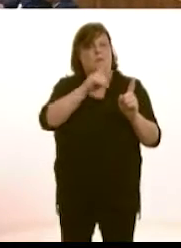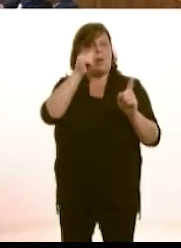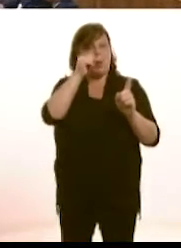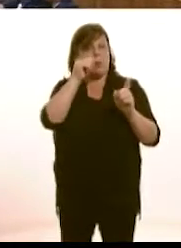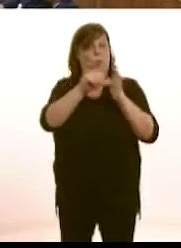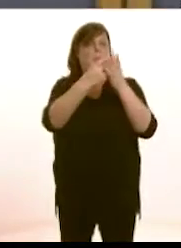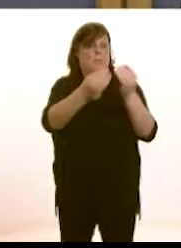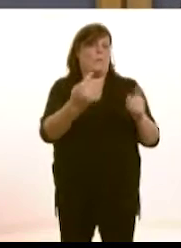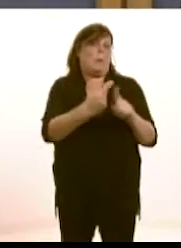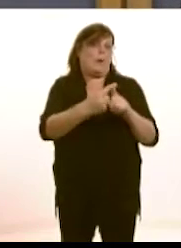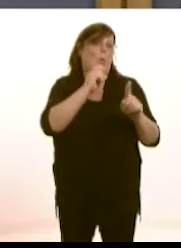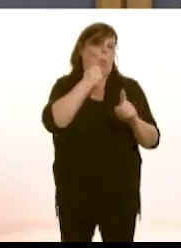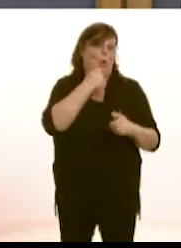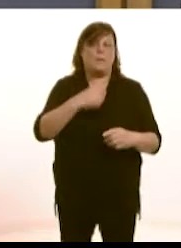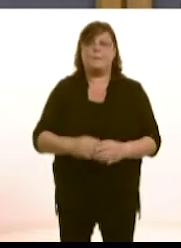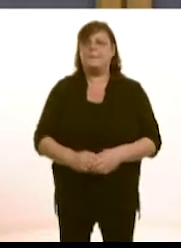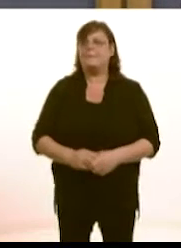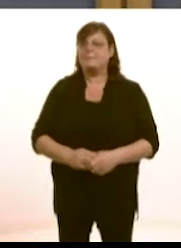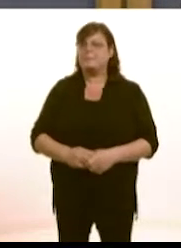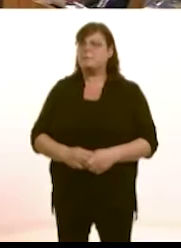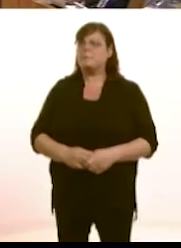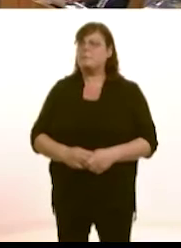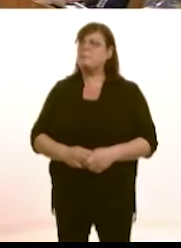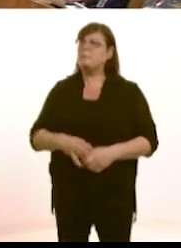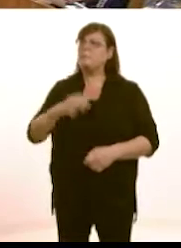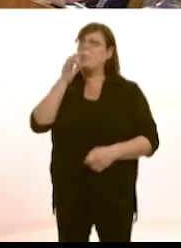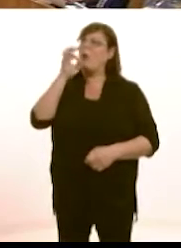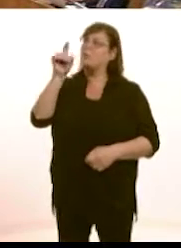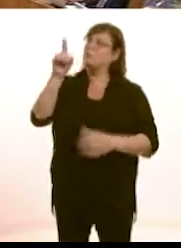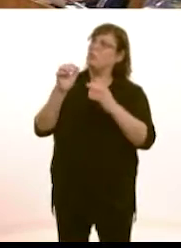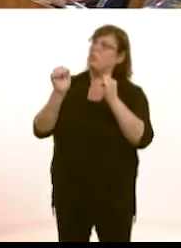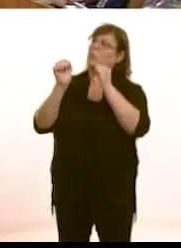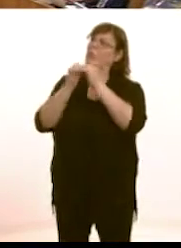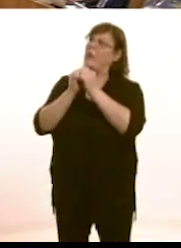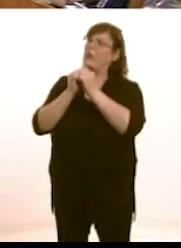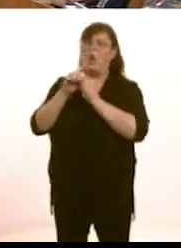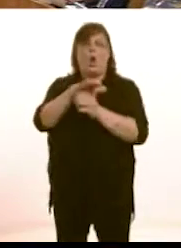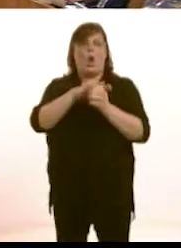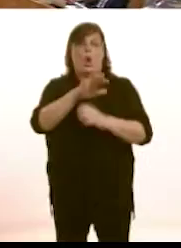David Melding: First Minister, do you agree that local authorities are perhaps best placed